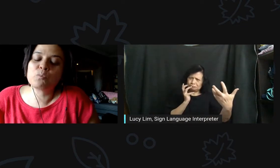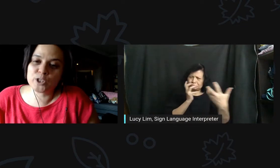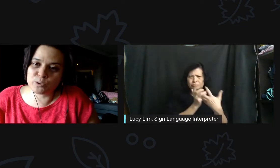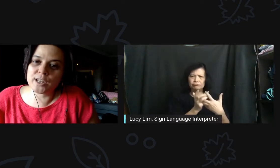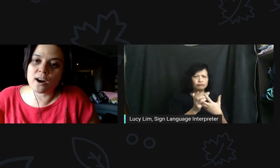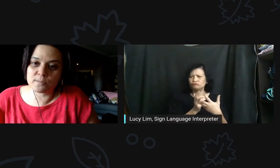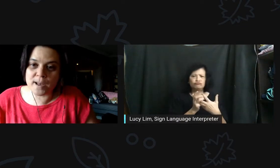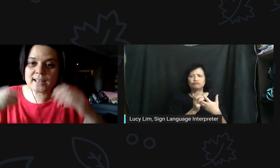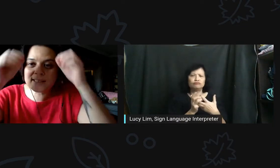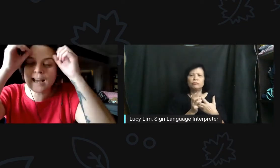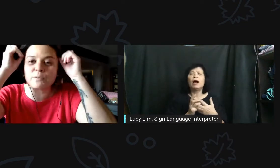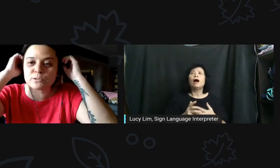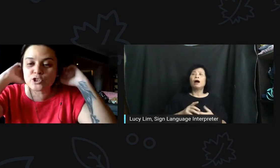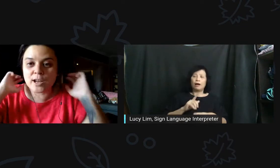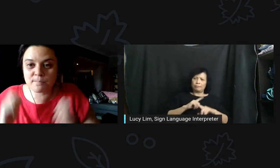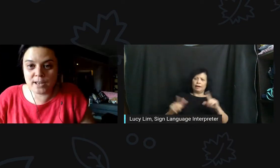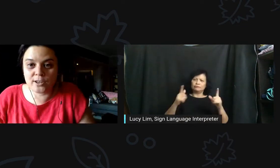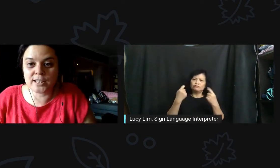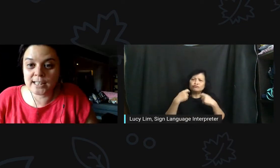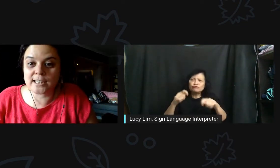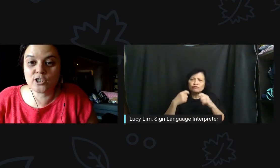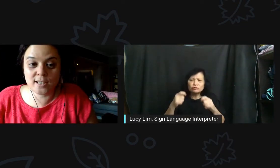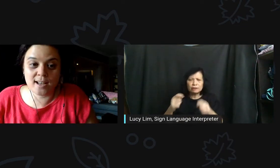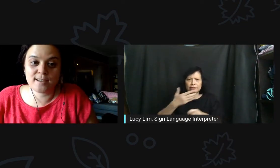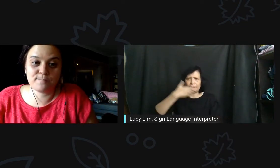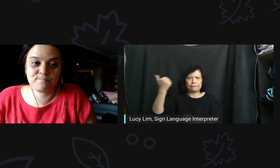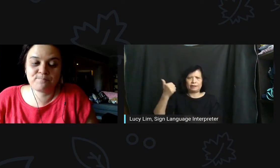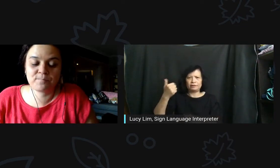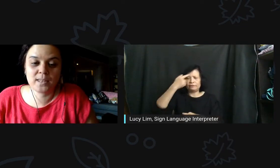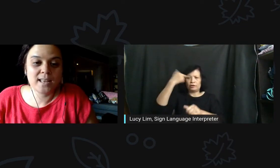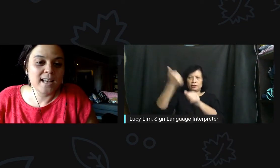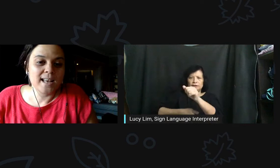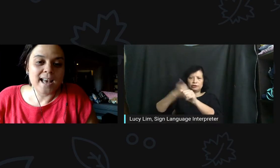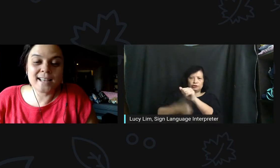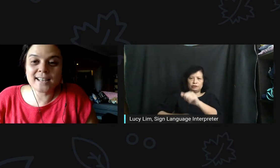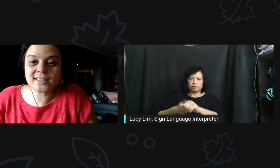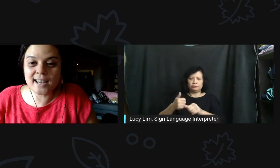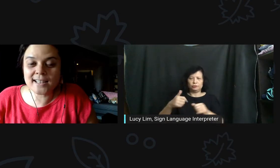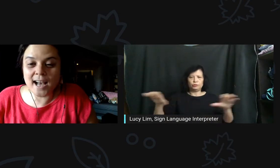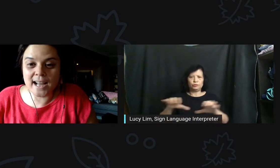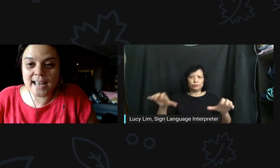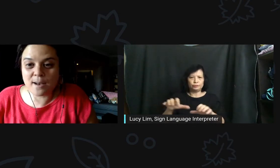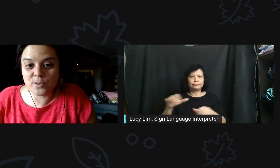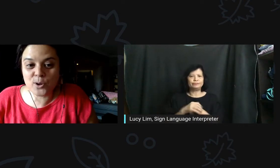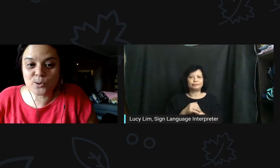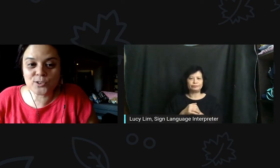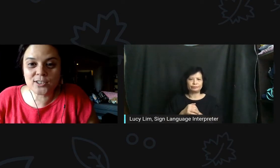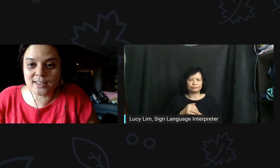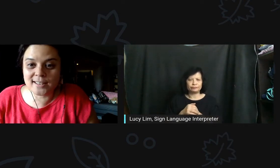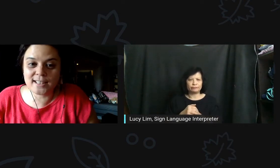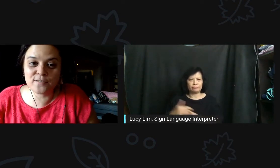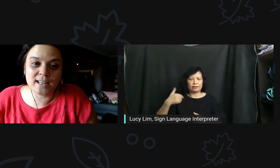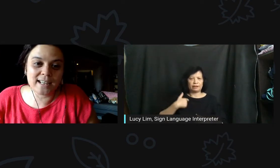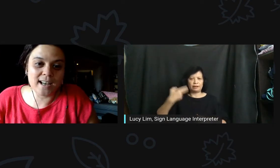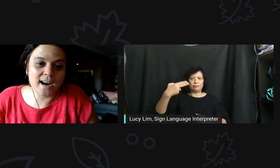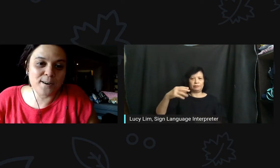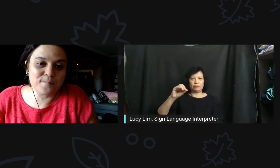But we are doing our best and we will try better each time. As I said, I am the host this evening.